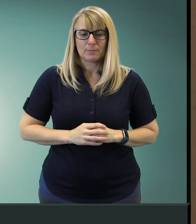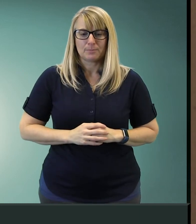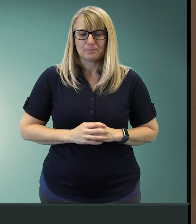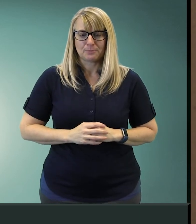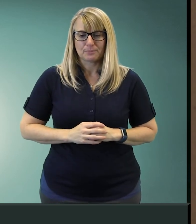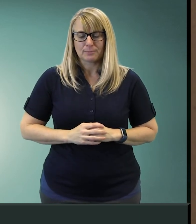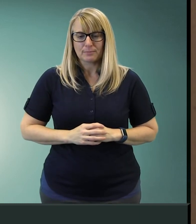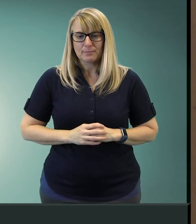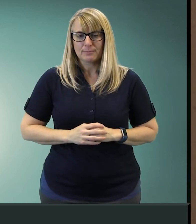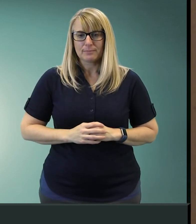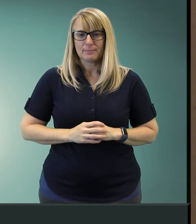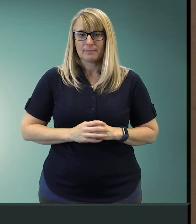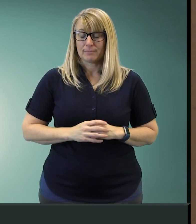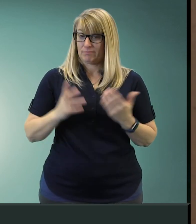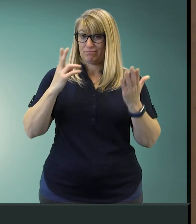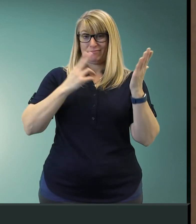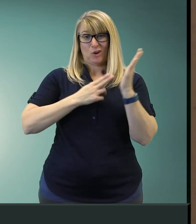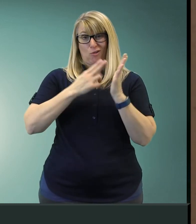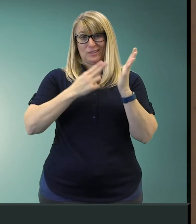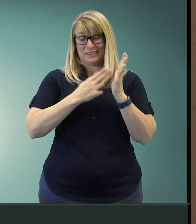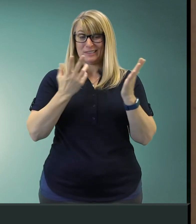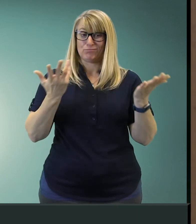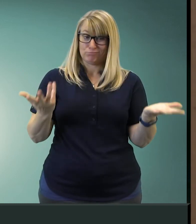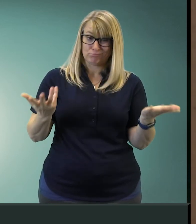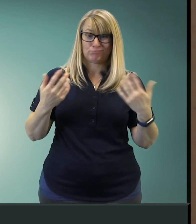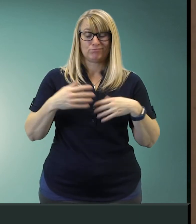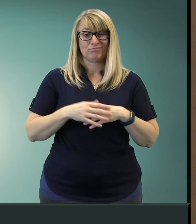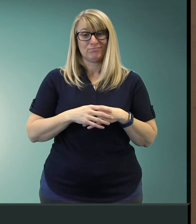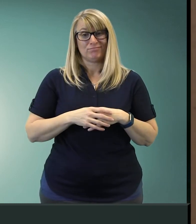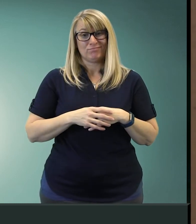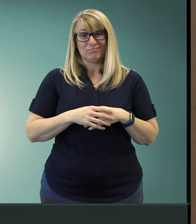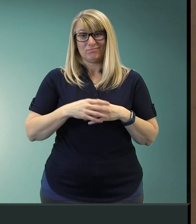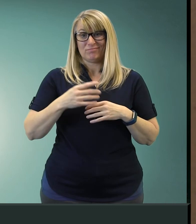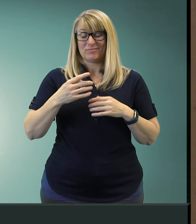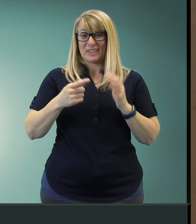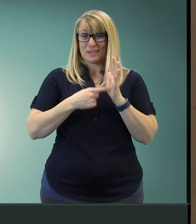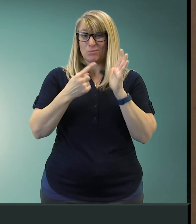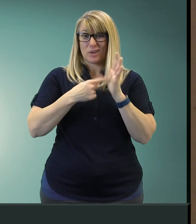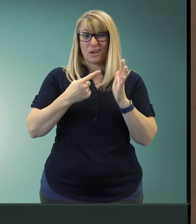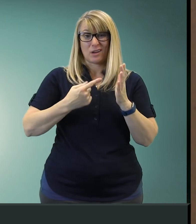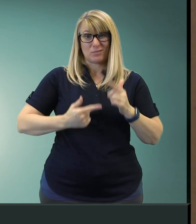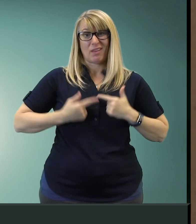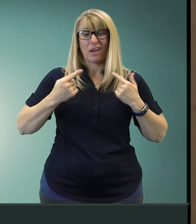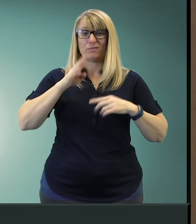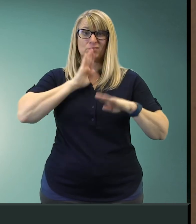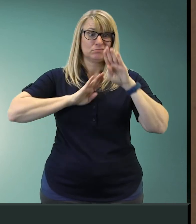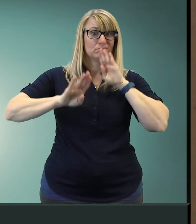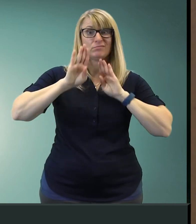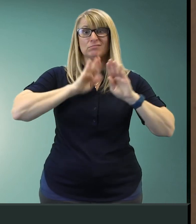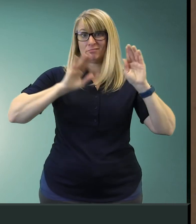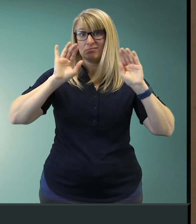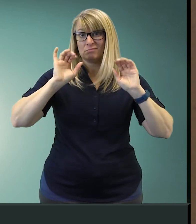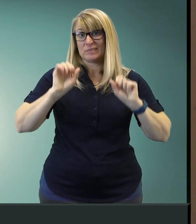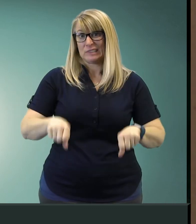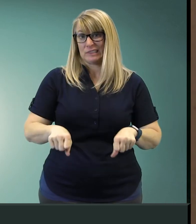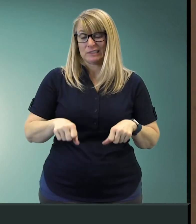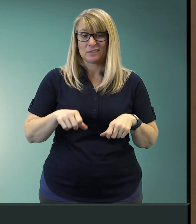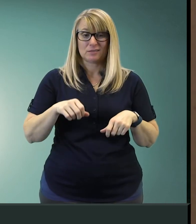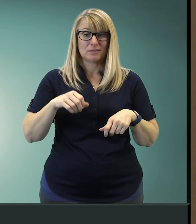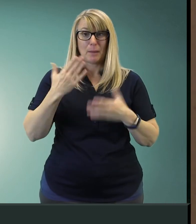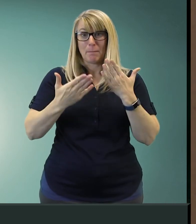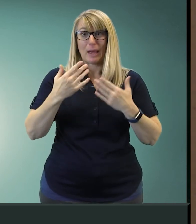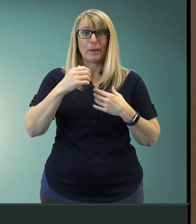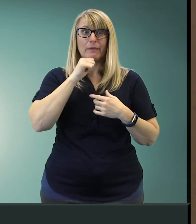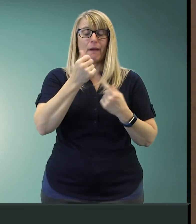And well honestly, sometimes life will be against you. You might not be able to achieve